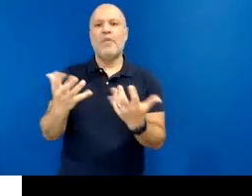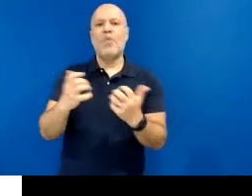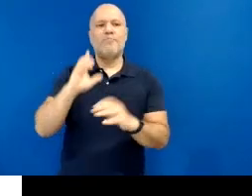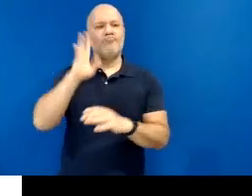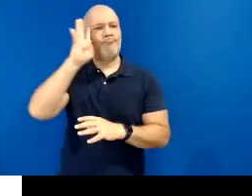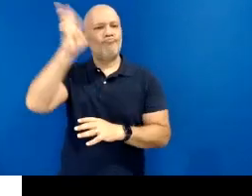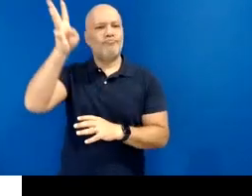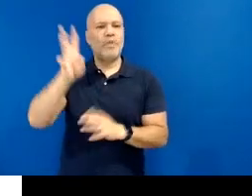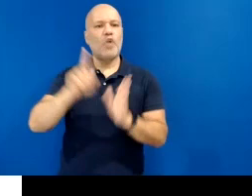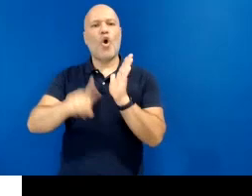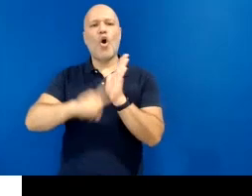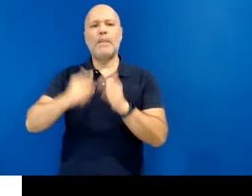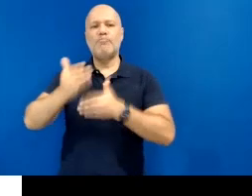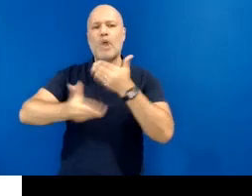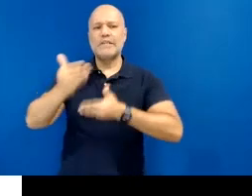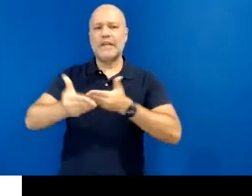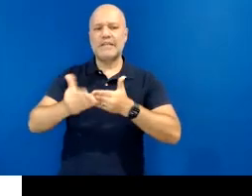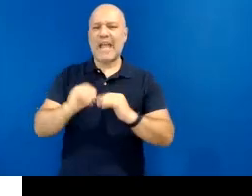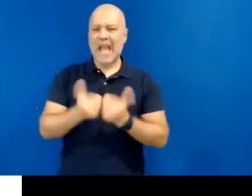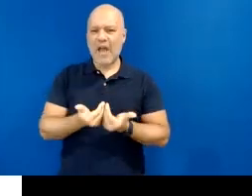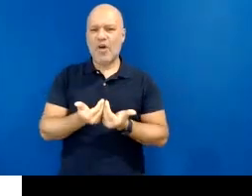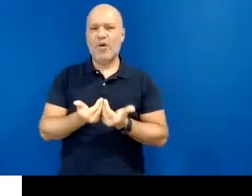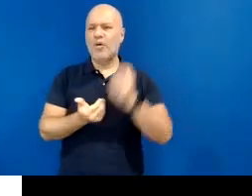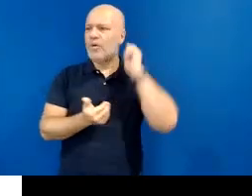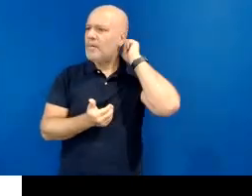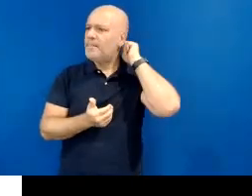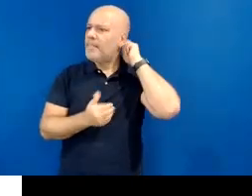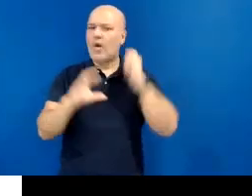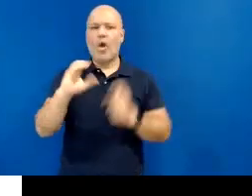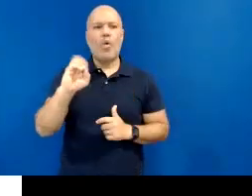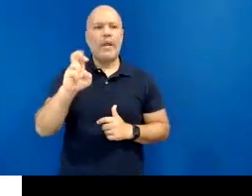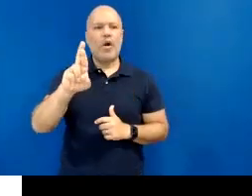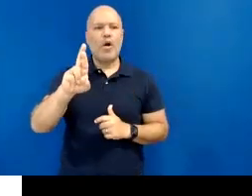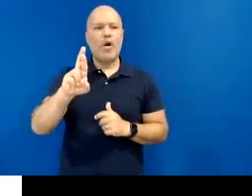a way to determine OER materials if they reflect